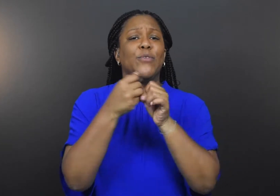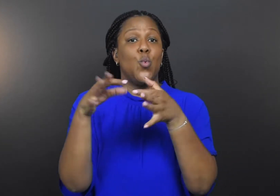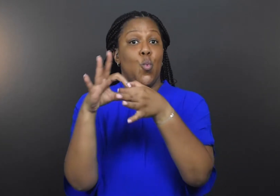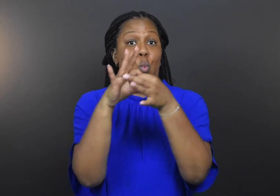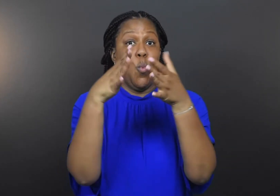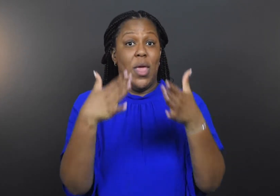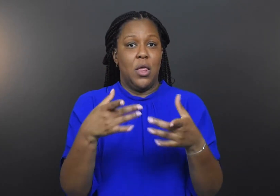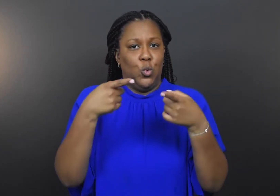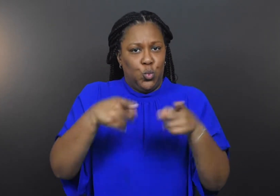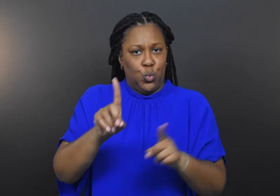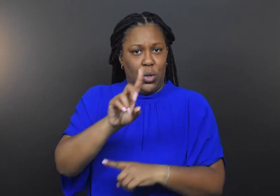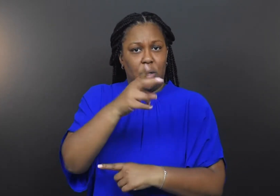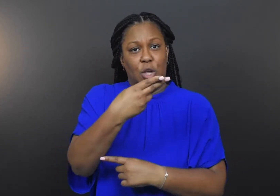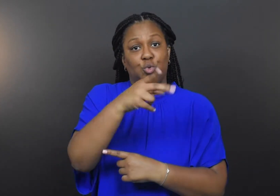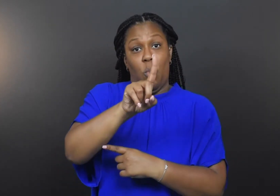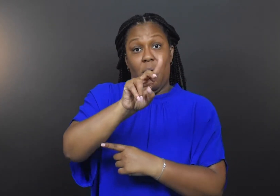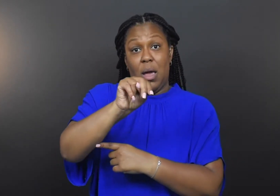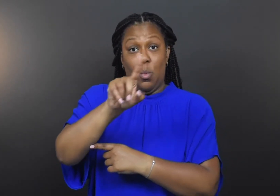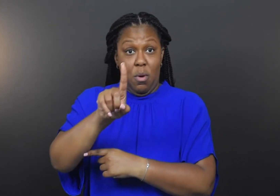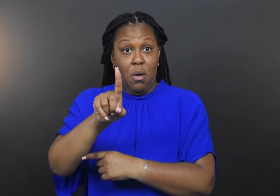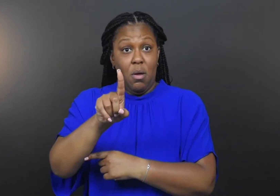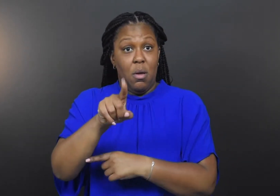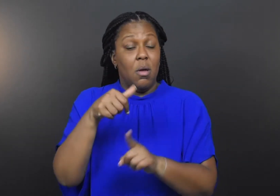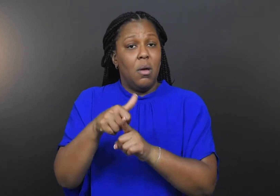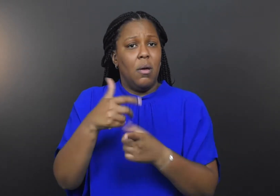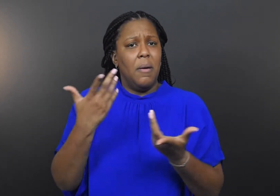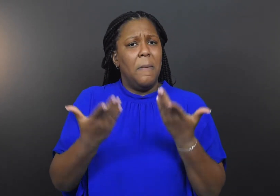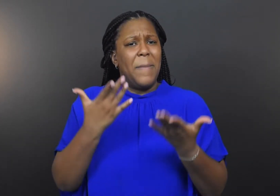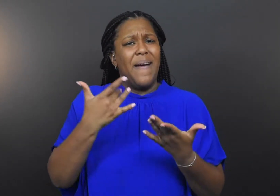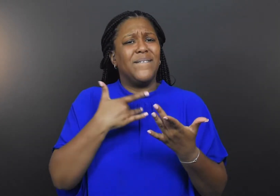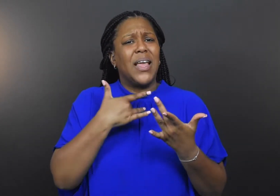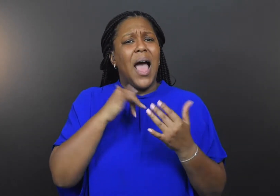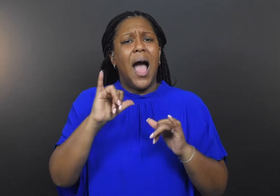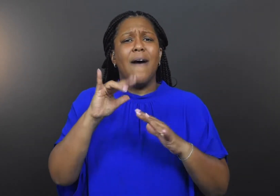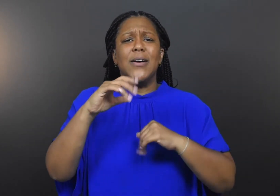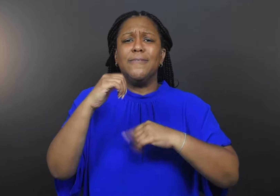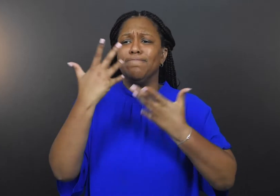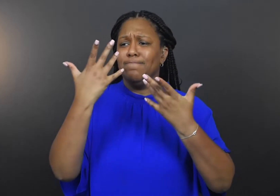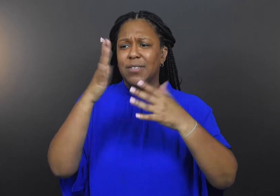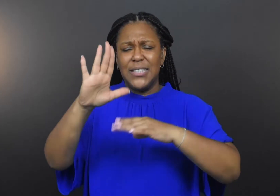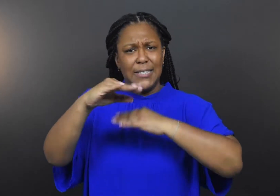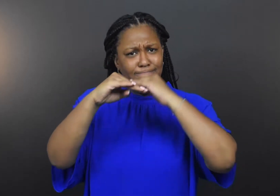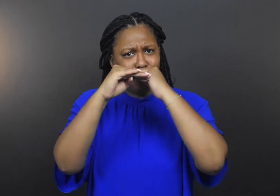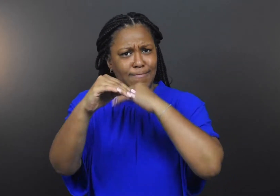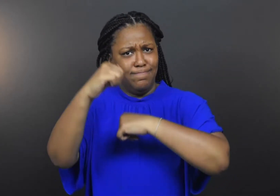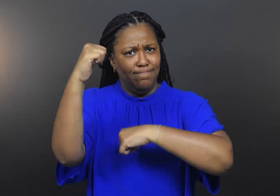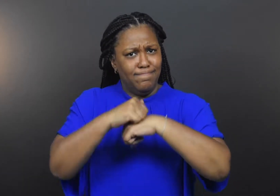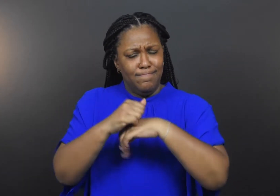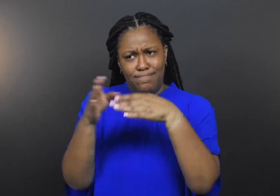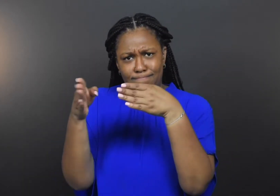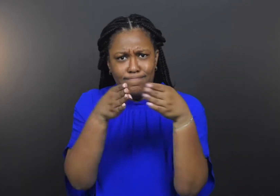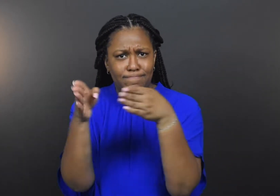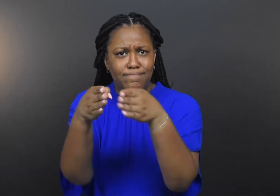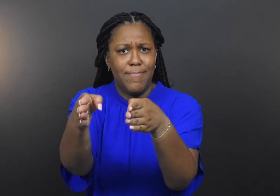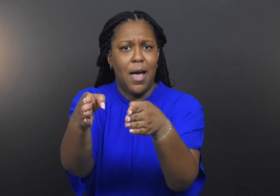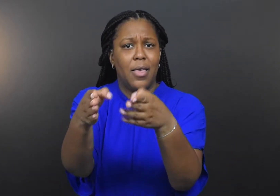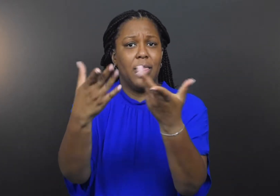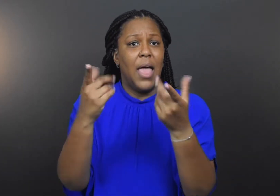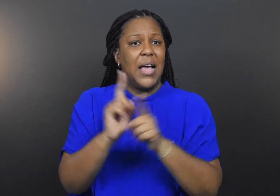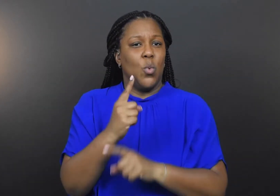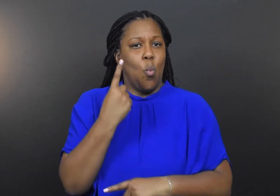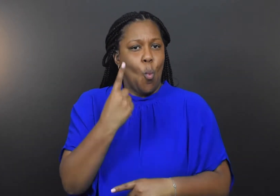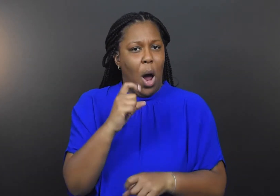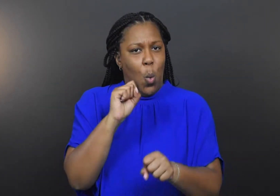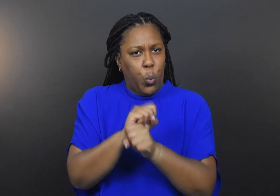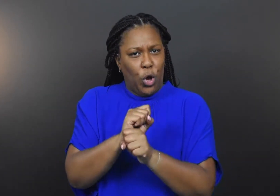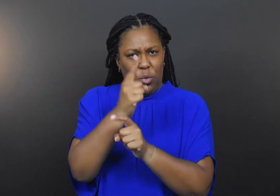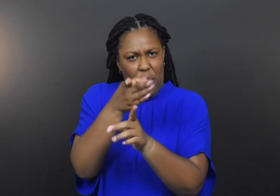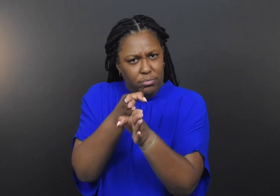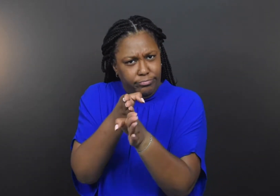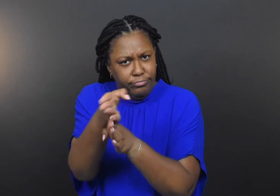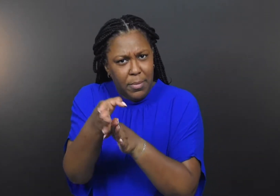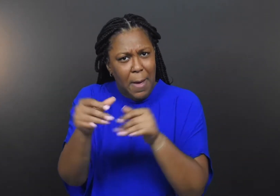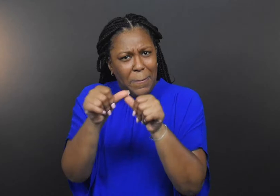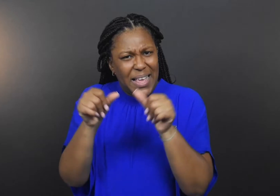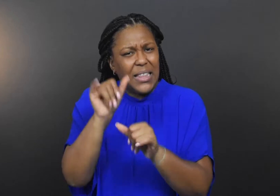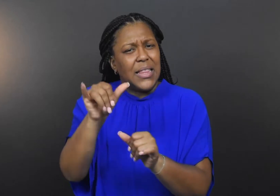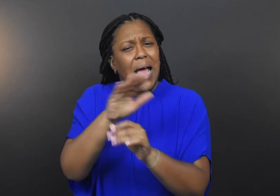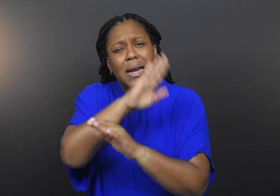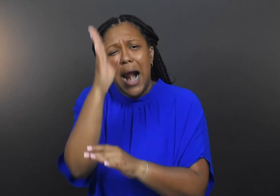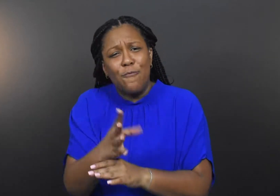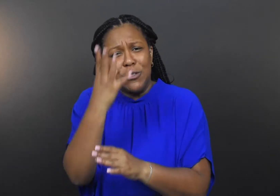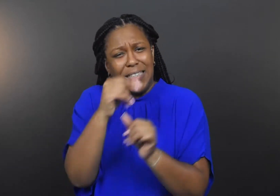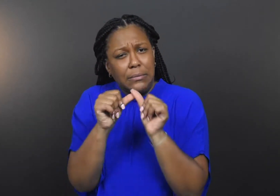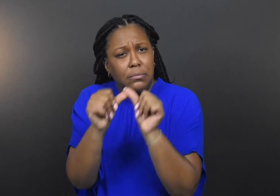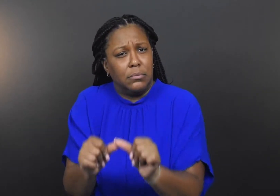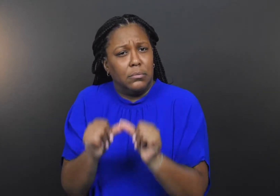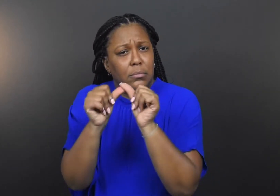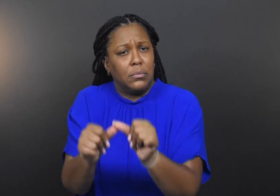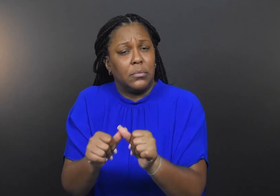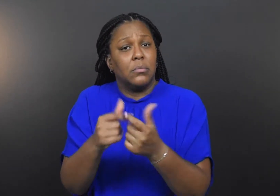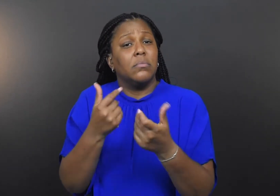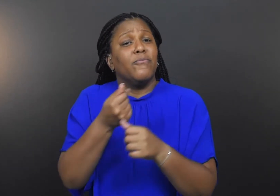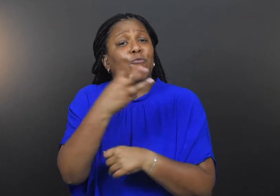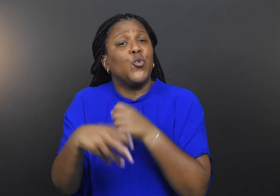H1N1, he may have solidified his path as one who works in the places that never sleep.